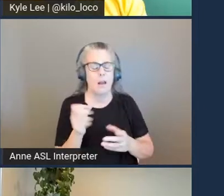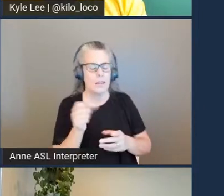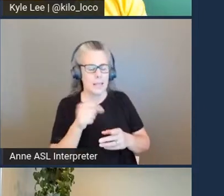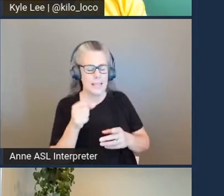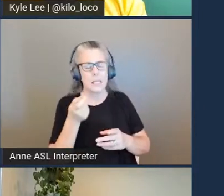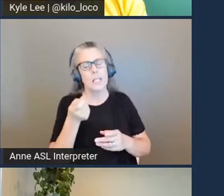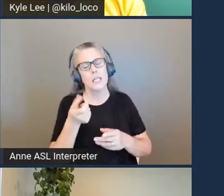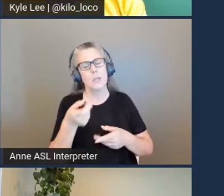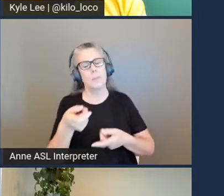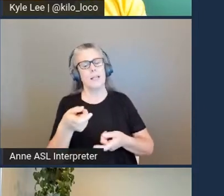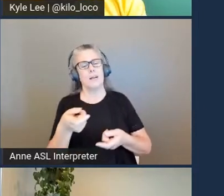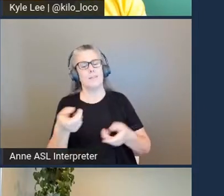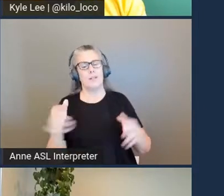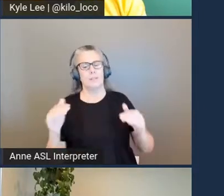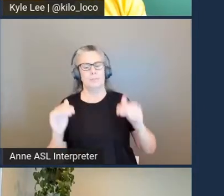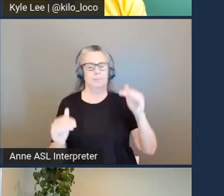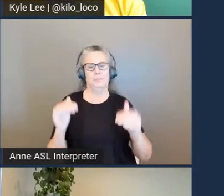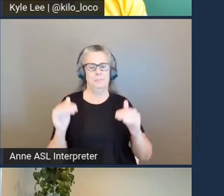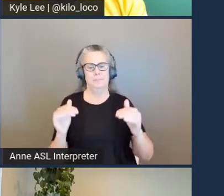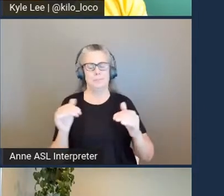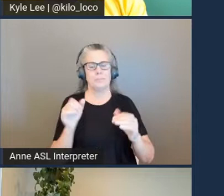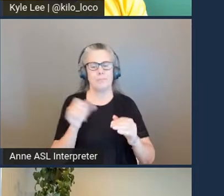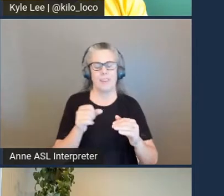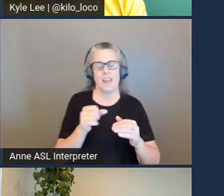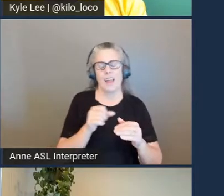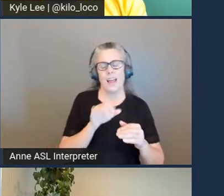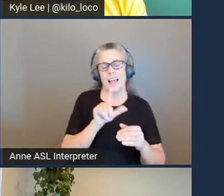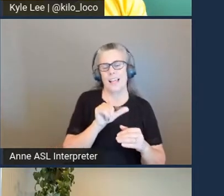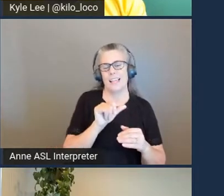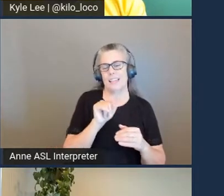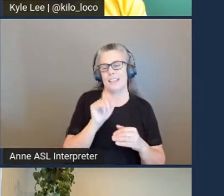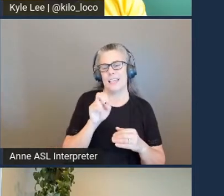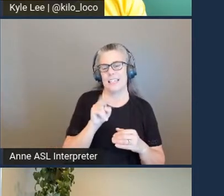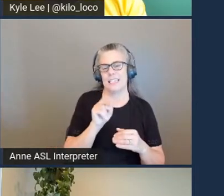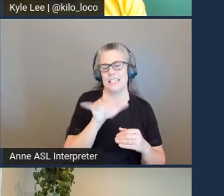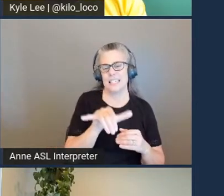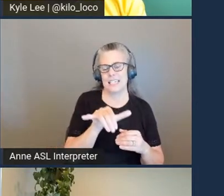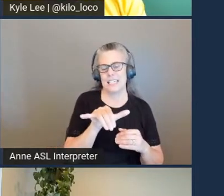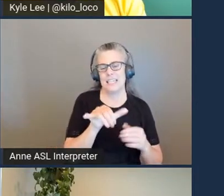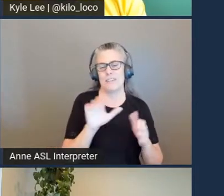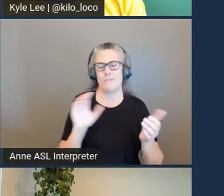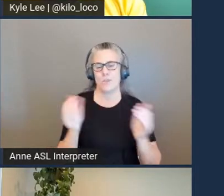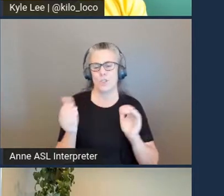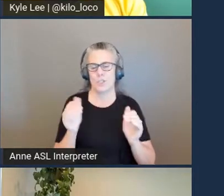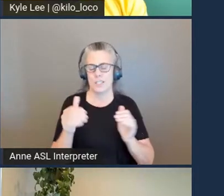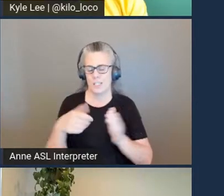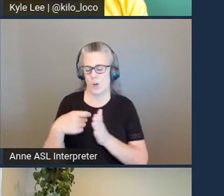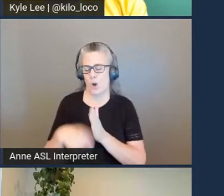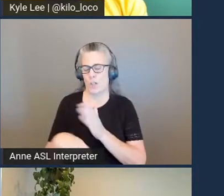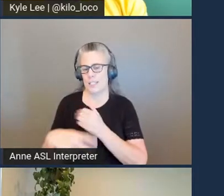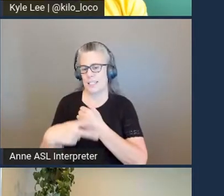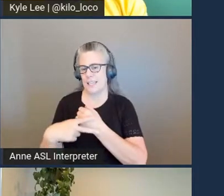You are trading off between latency, sensitivity and your cost, savings and cost efficiency, right?